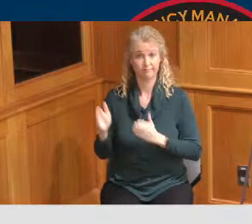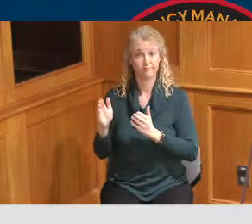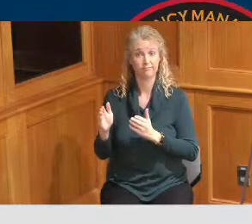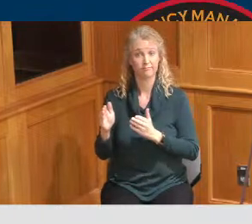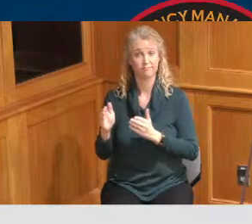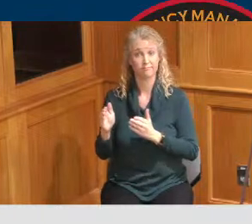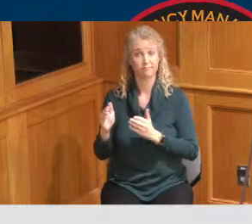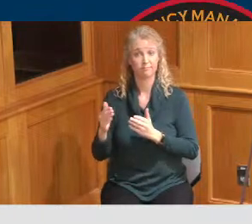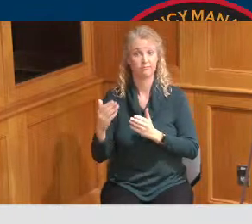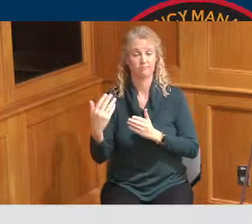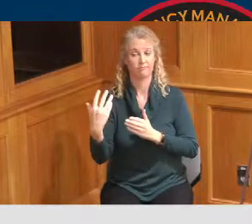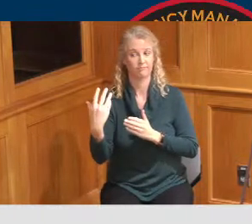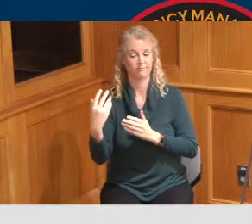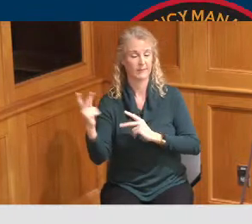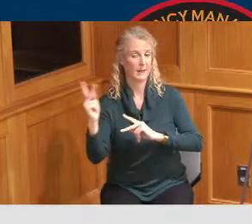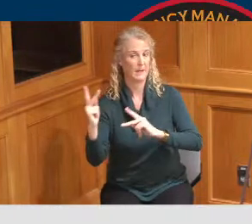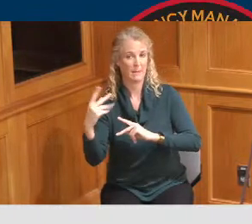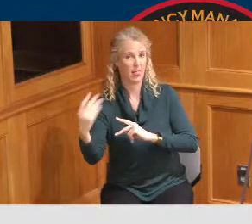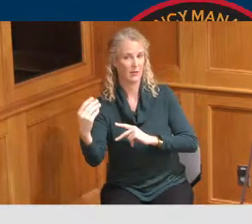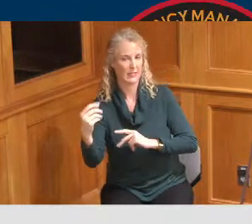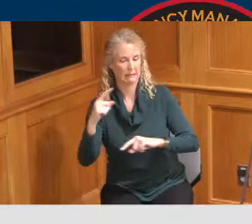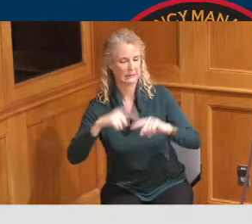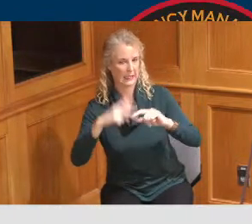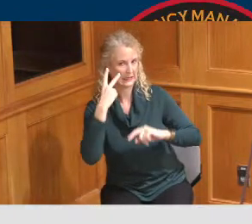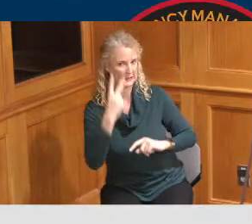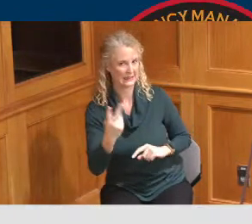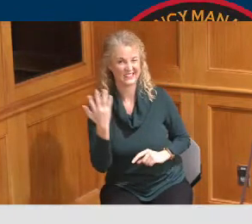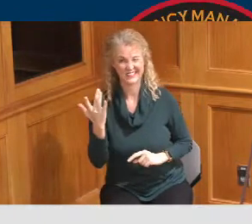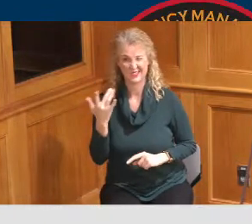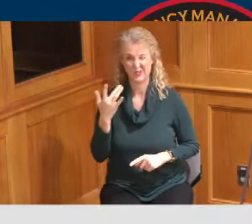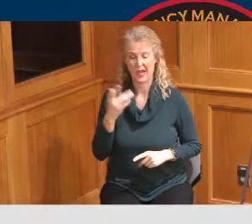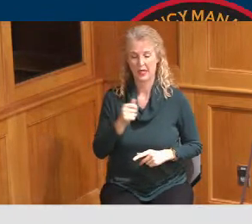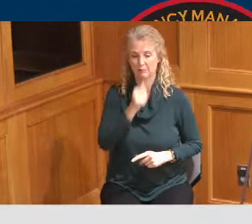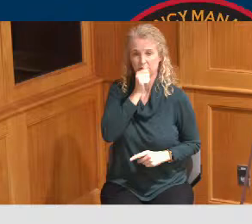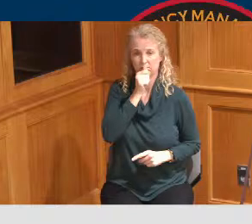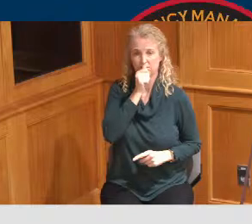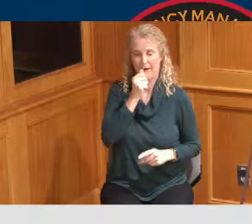for public distribution due to the sensitive information so it's Exempted by Ohio Sunshine